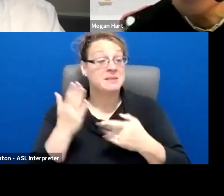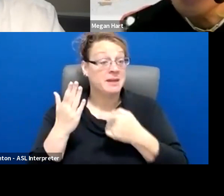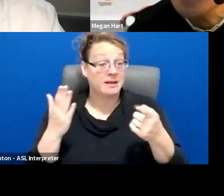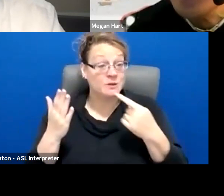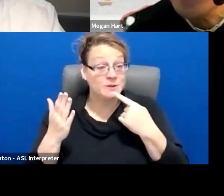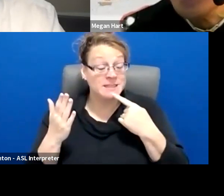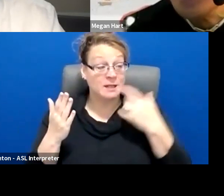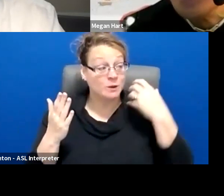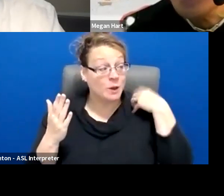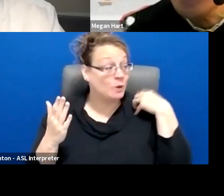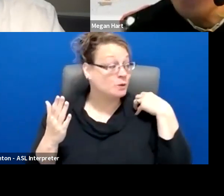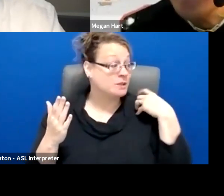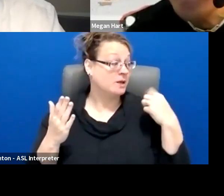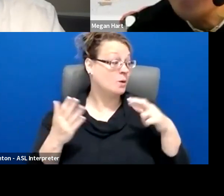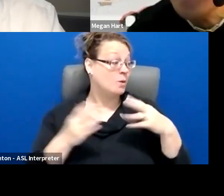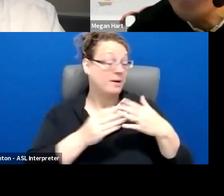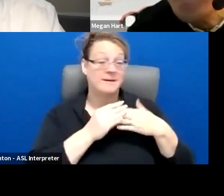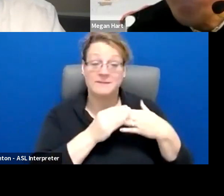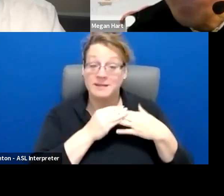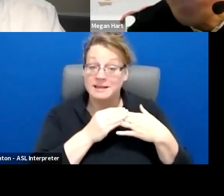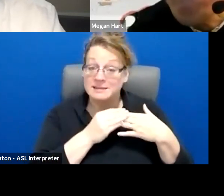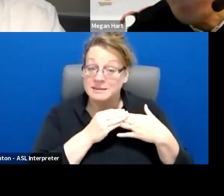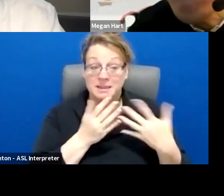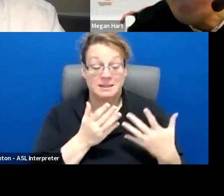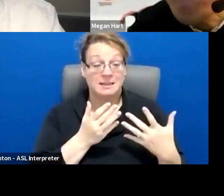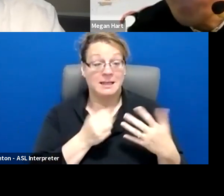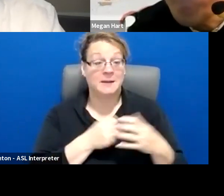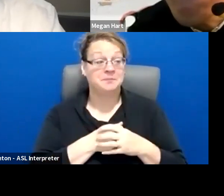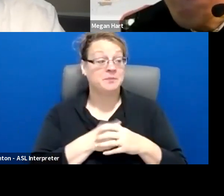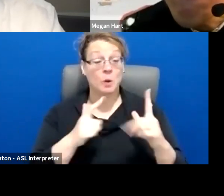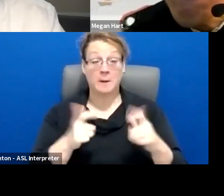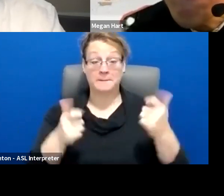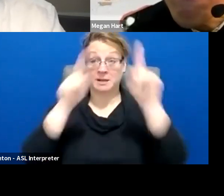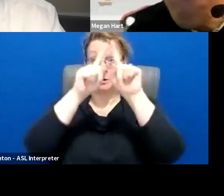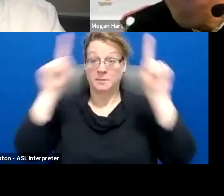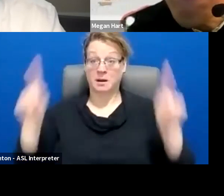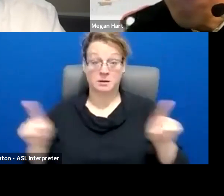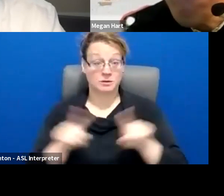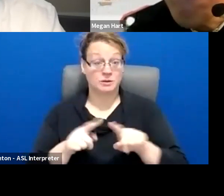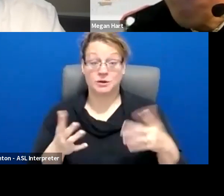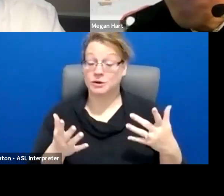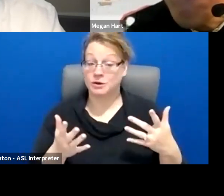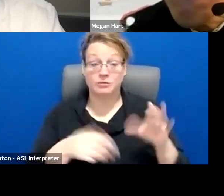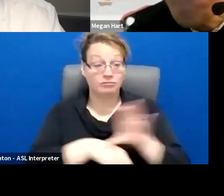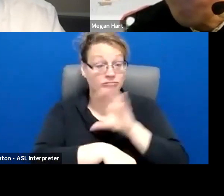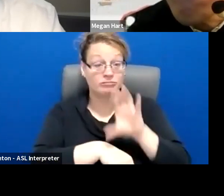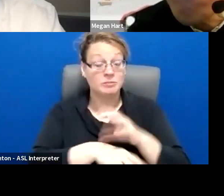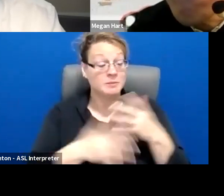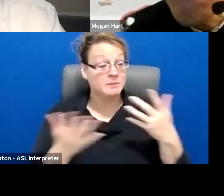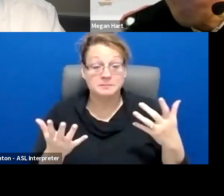Around inclusive design, inclusive programs really benefiting everyone.